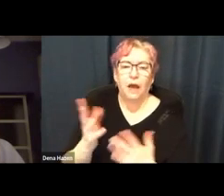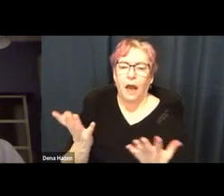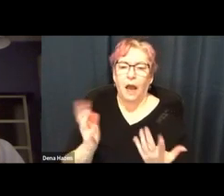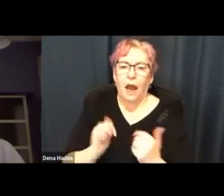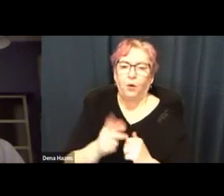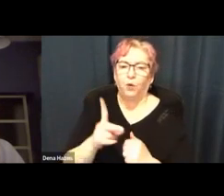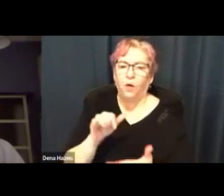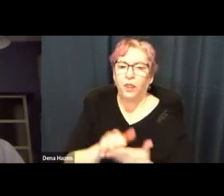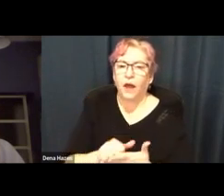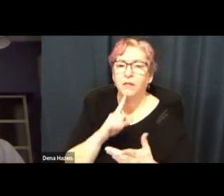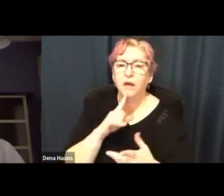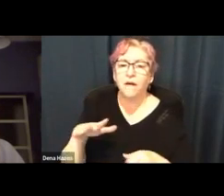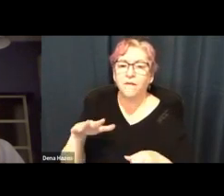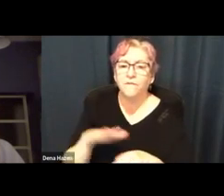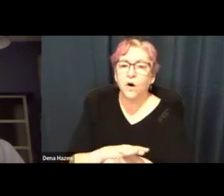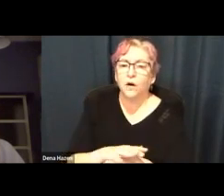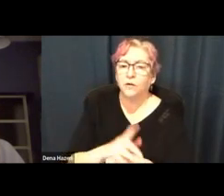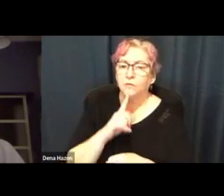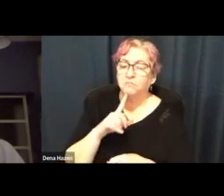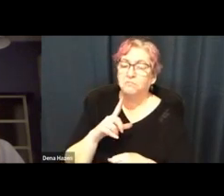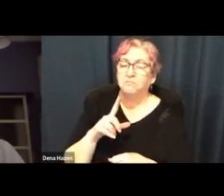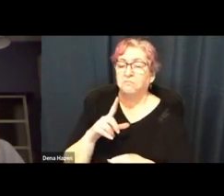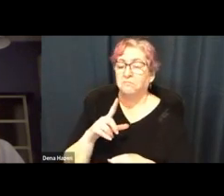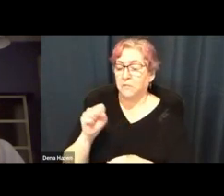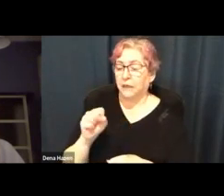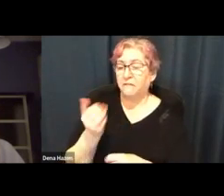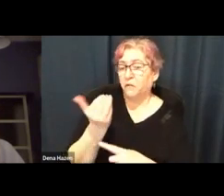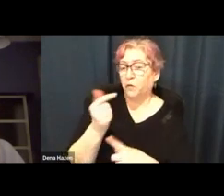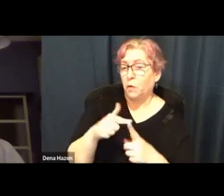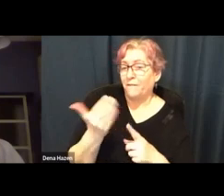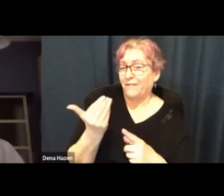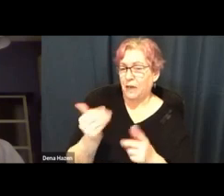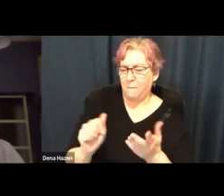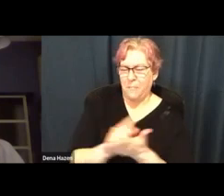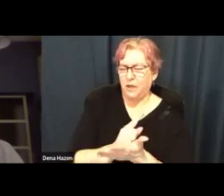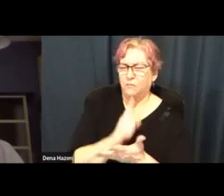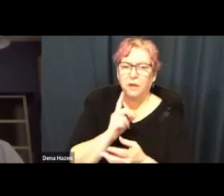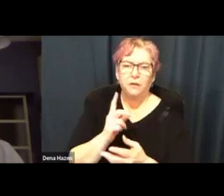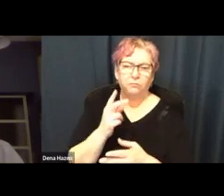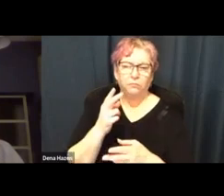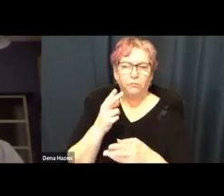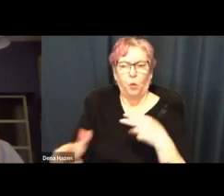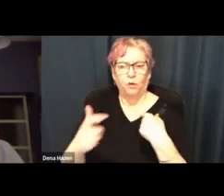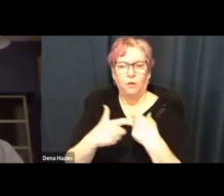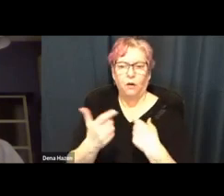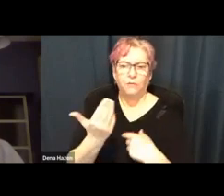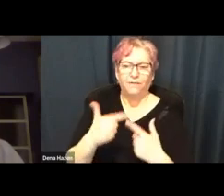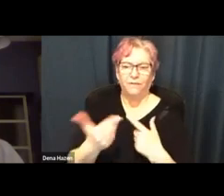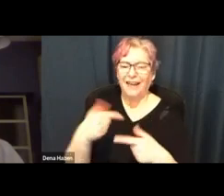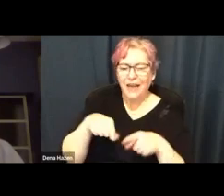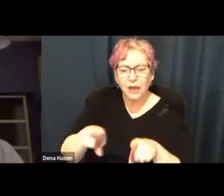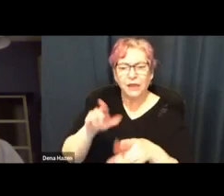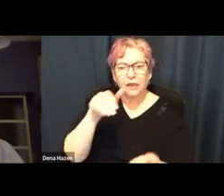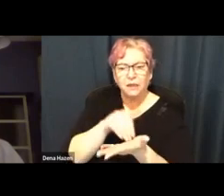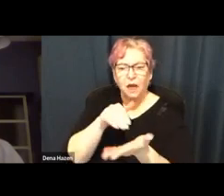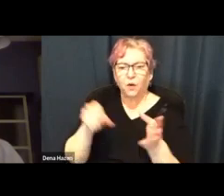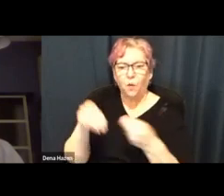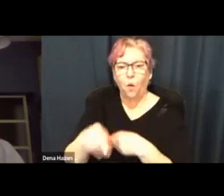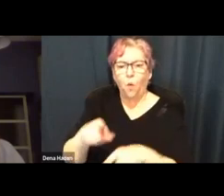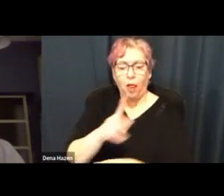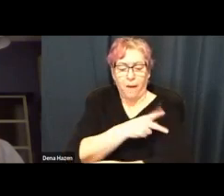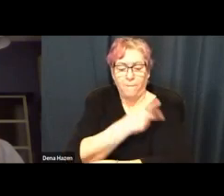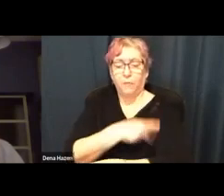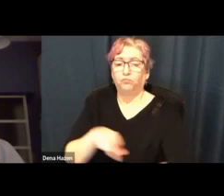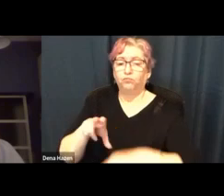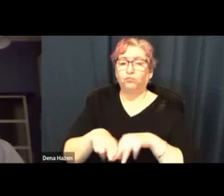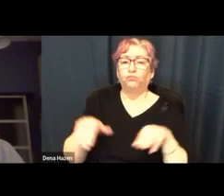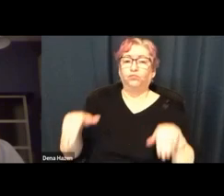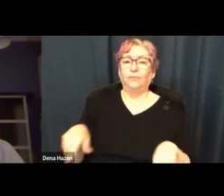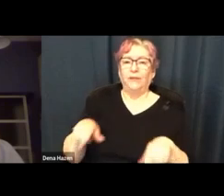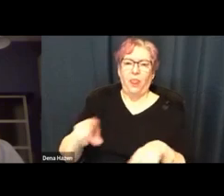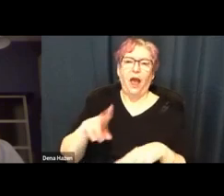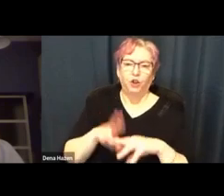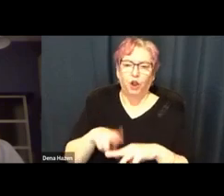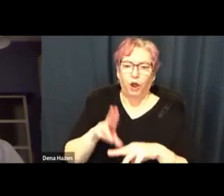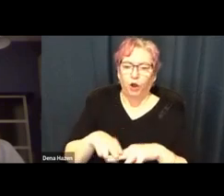The entire procedure takes around 10 to 15 minutes and is performed in the doctor's office while the patient is sitting in a chair.